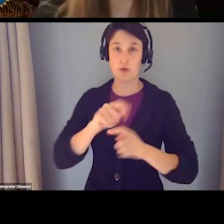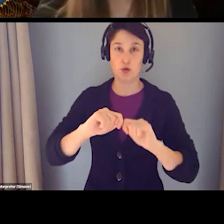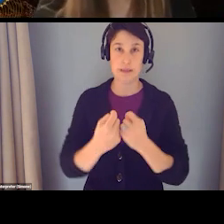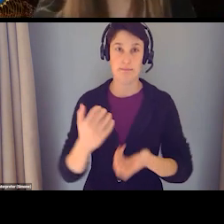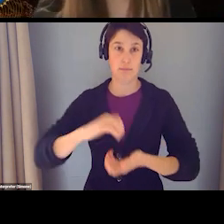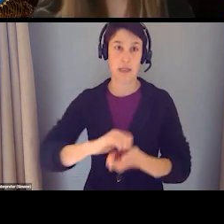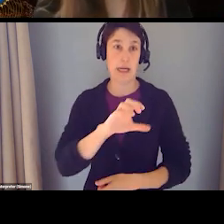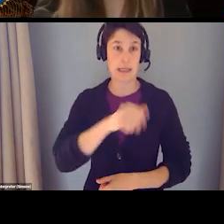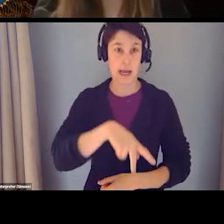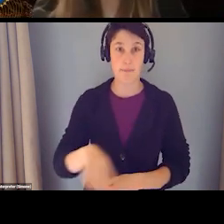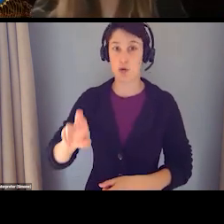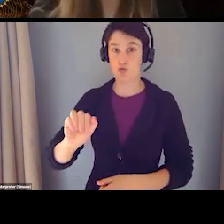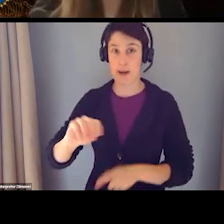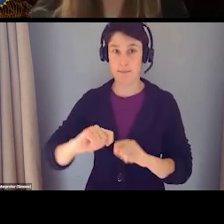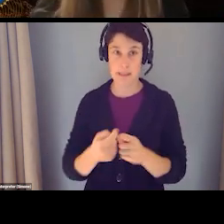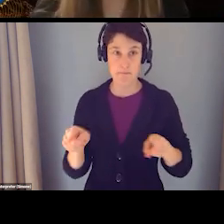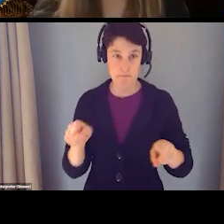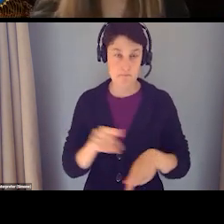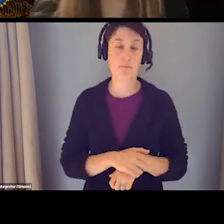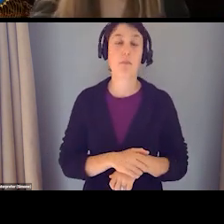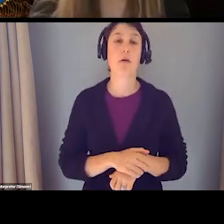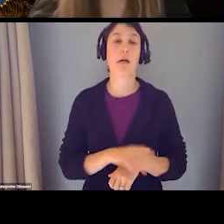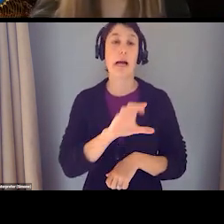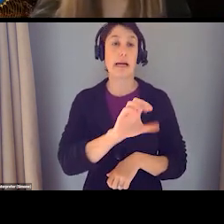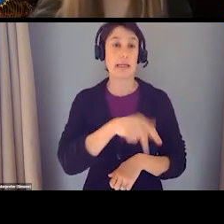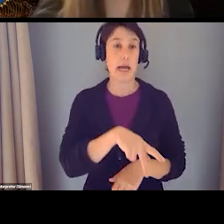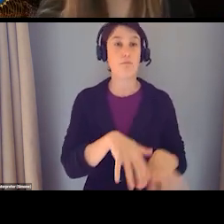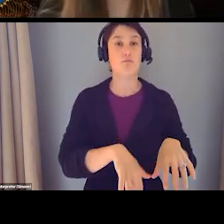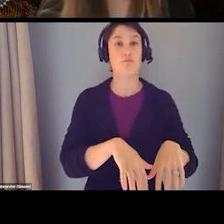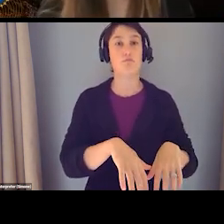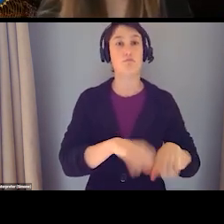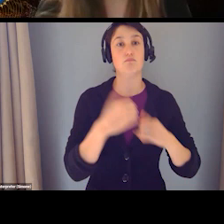CAP deals primarily with preaward activities, and RAM, post-award activities.